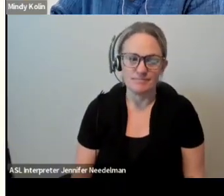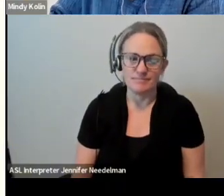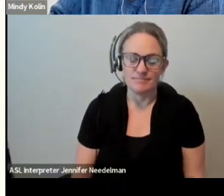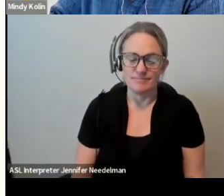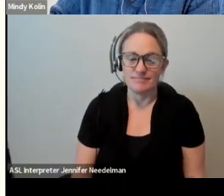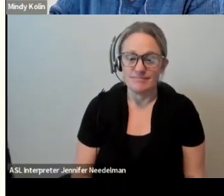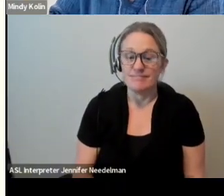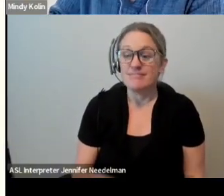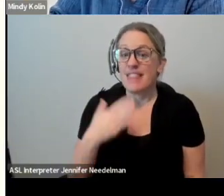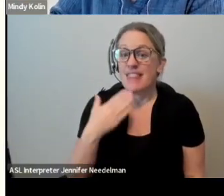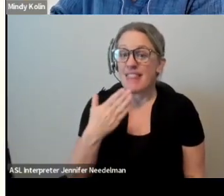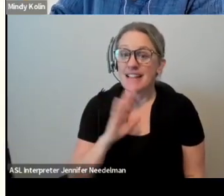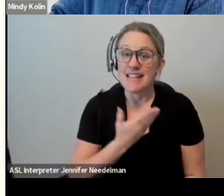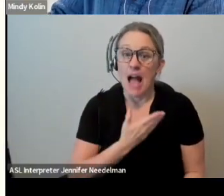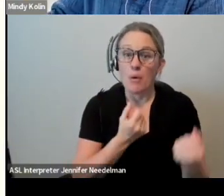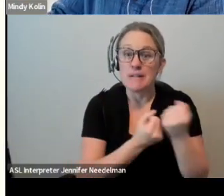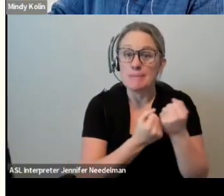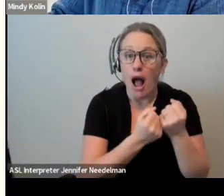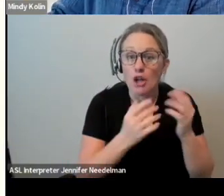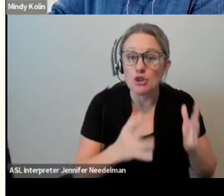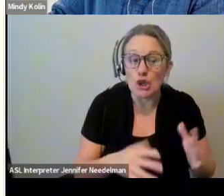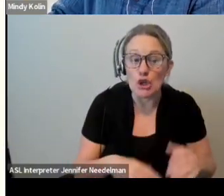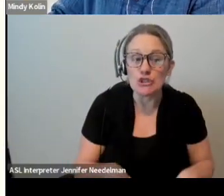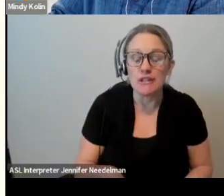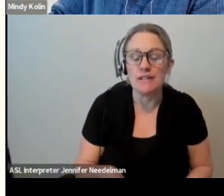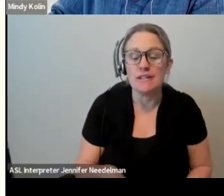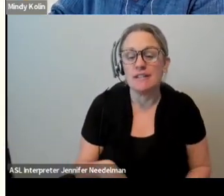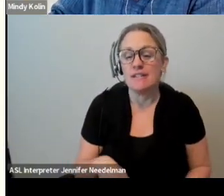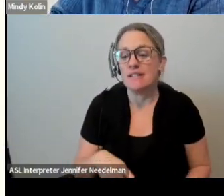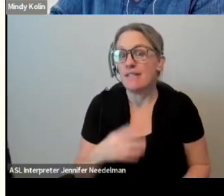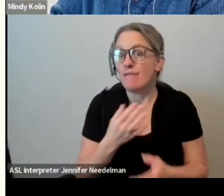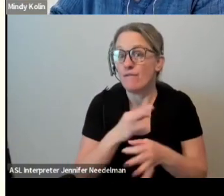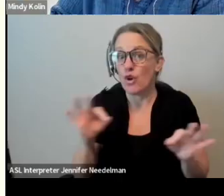And a thank you to our sponsors for making this event free for everyone to attend.